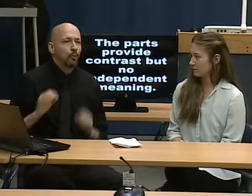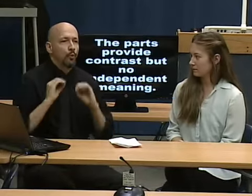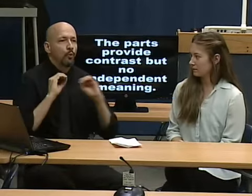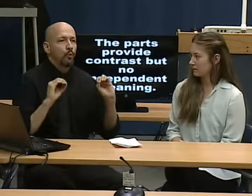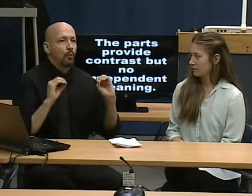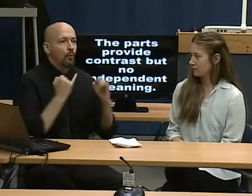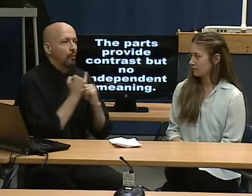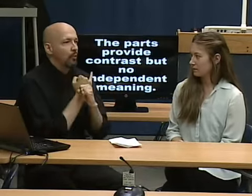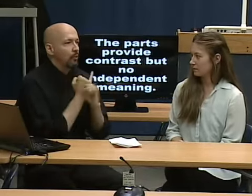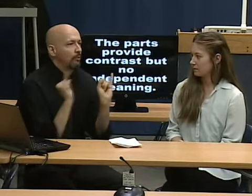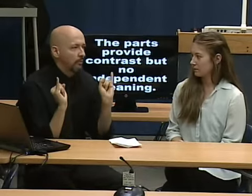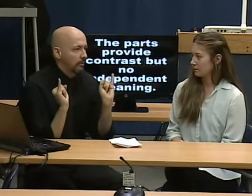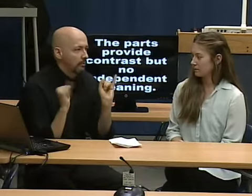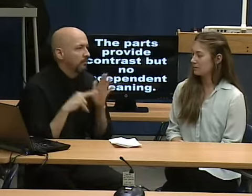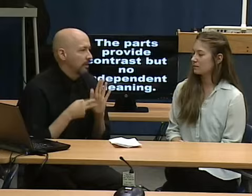No independent meaning.